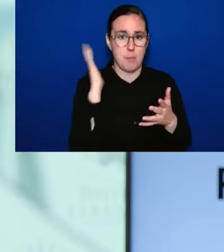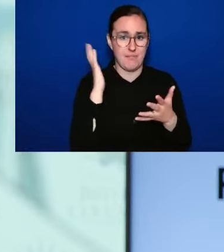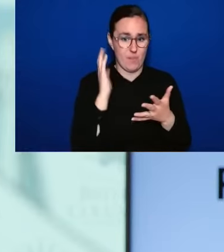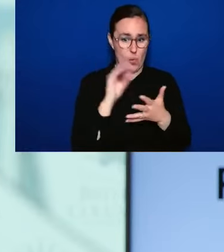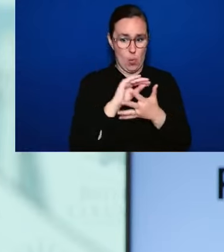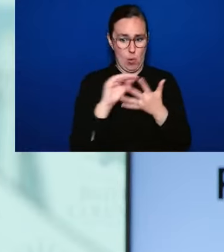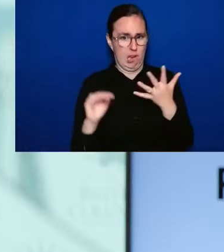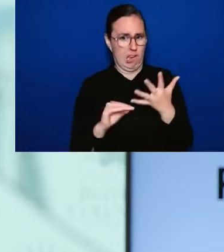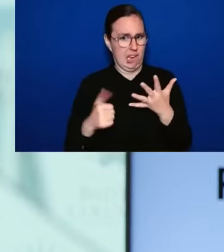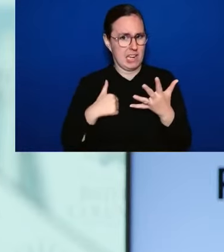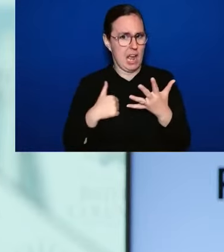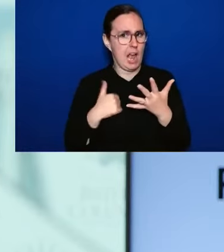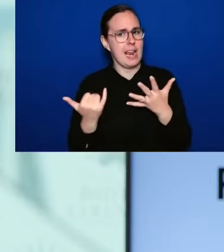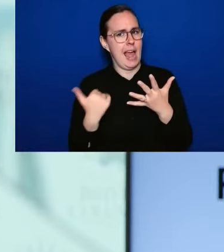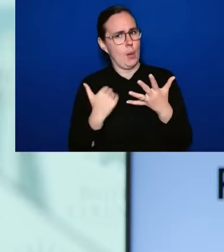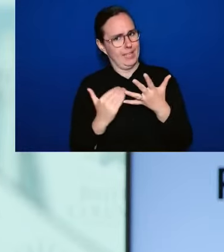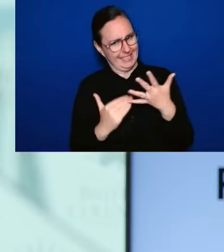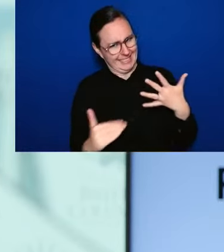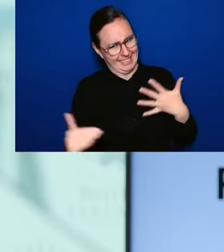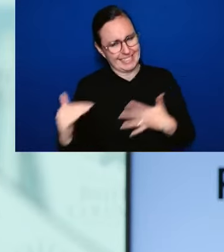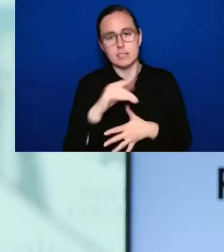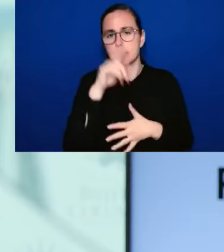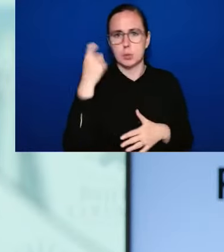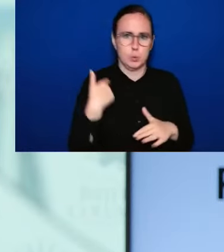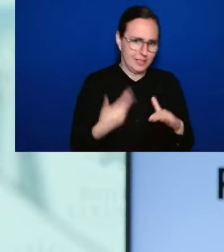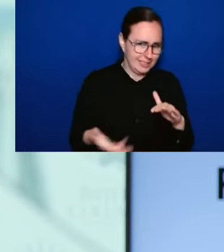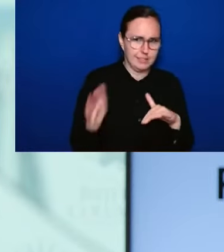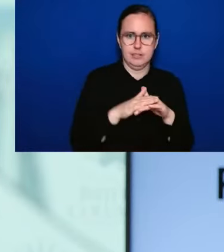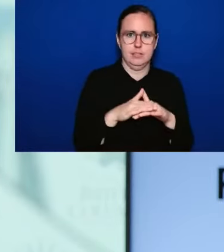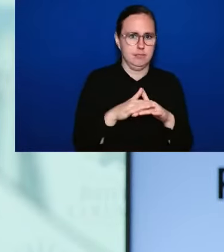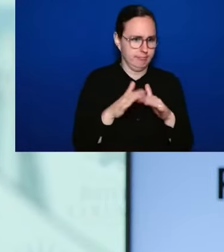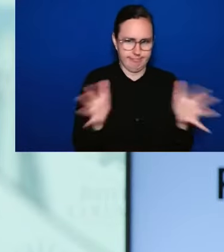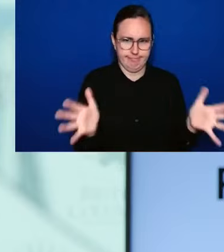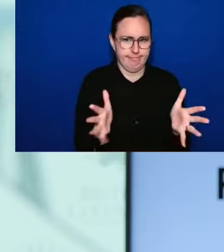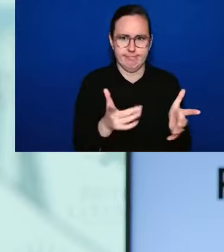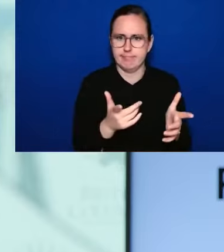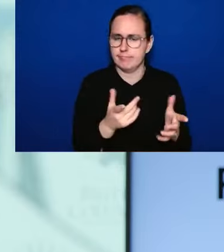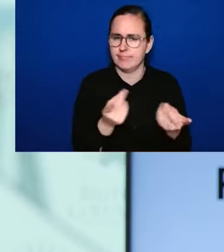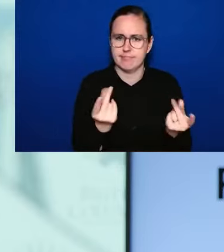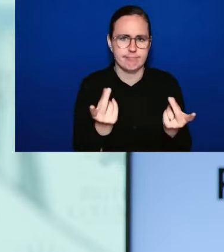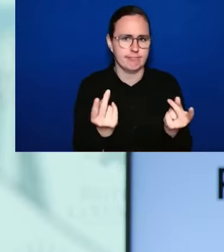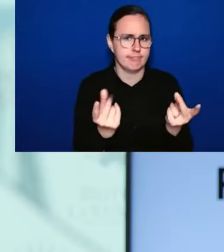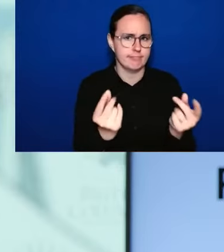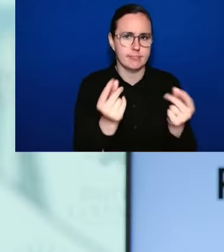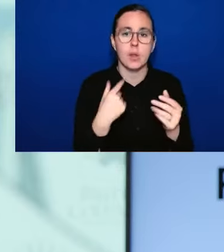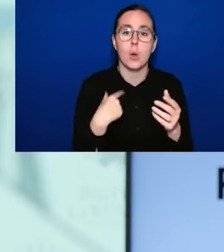year's would remain. Is that that's true counter as well we reverted pet CT scanners not